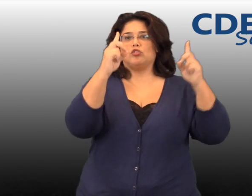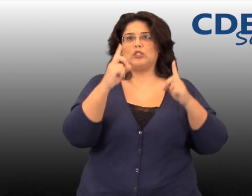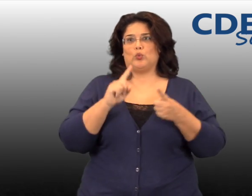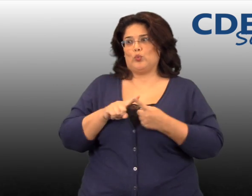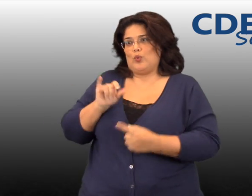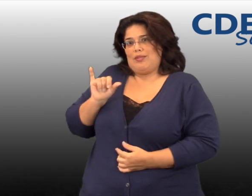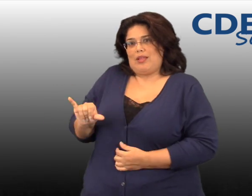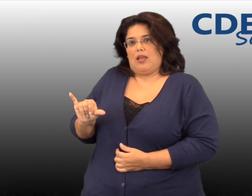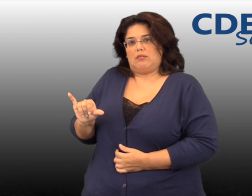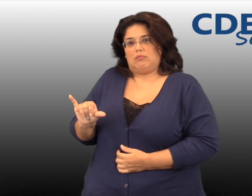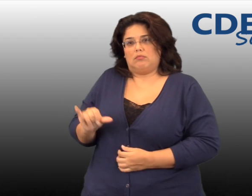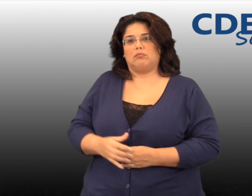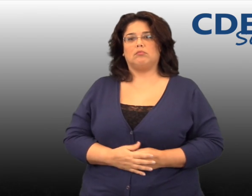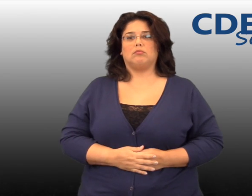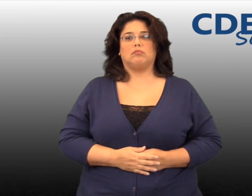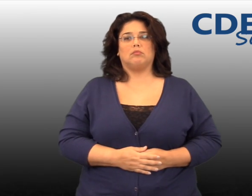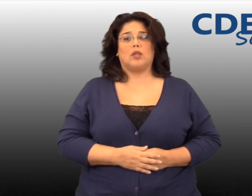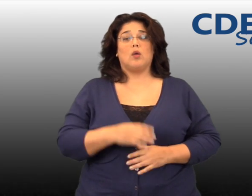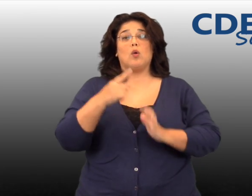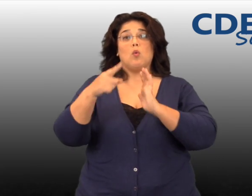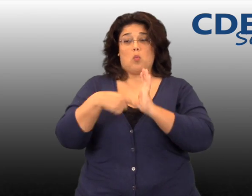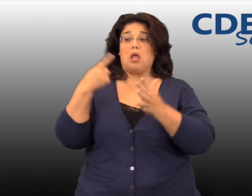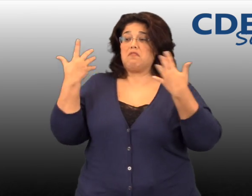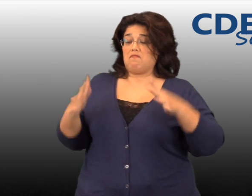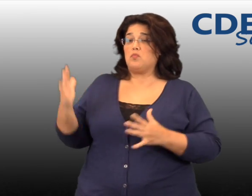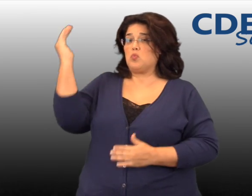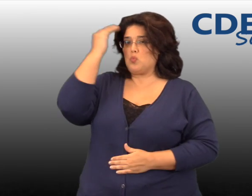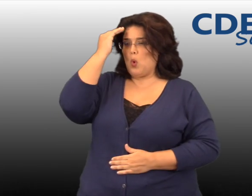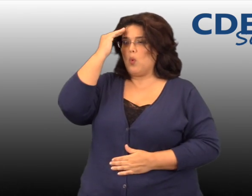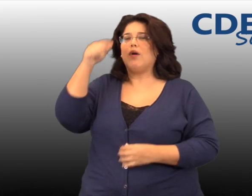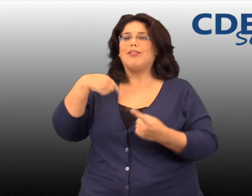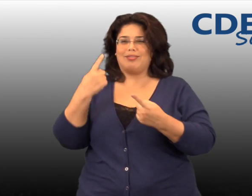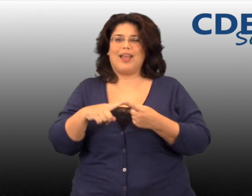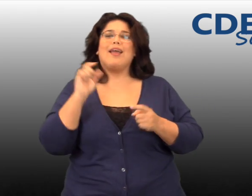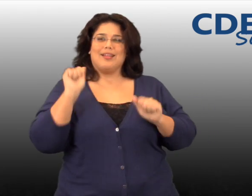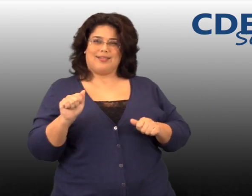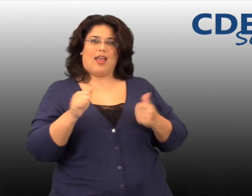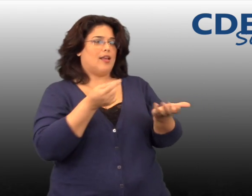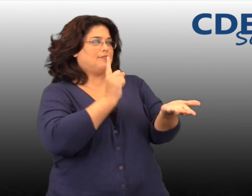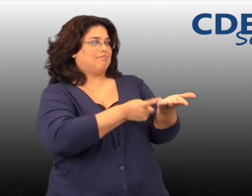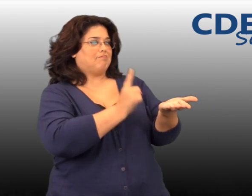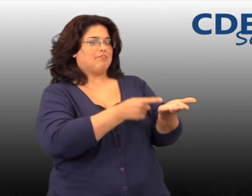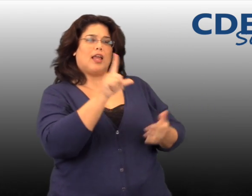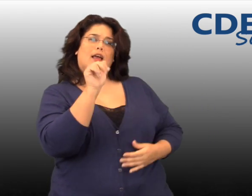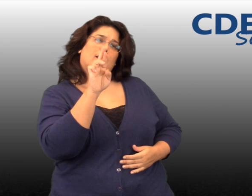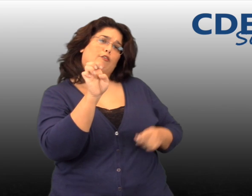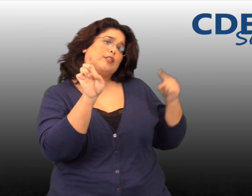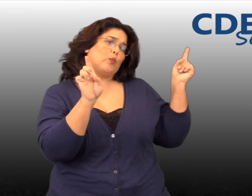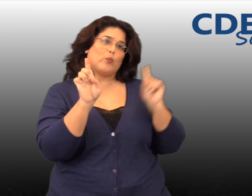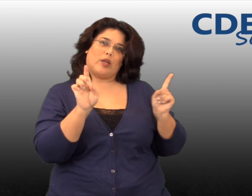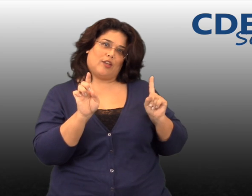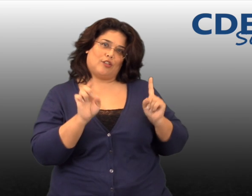and combine that with the educational needs of the child and consider all program options